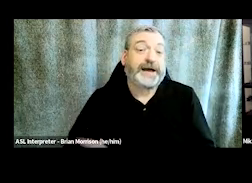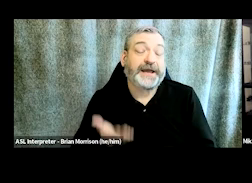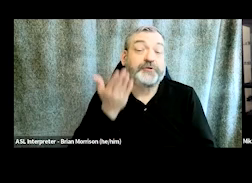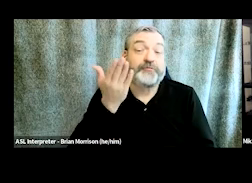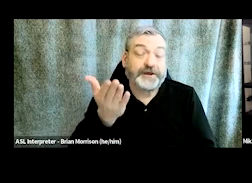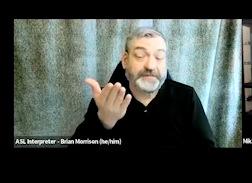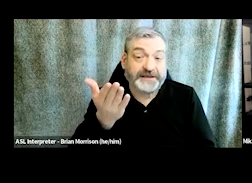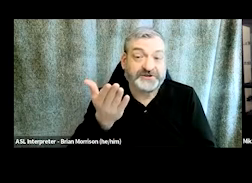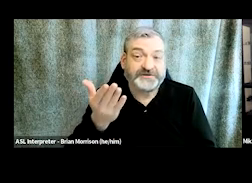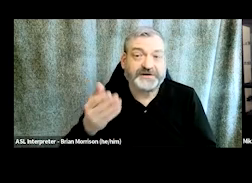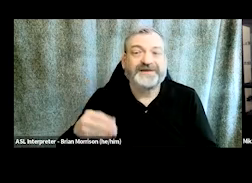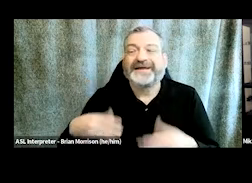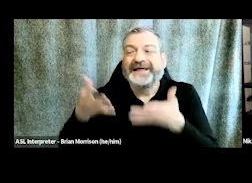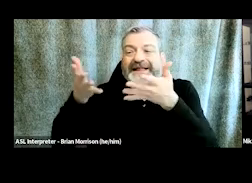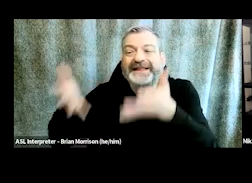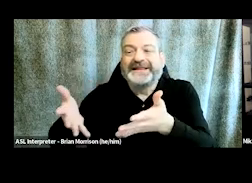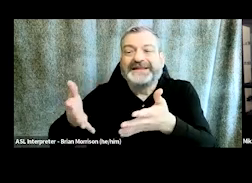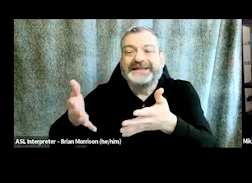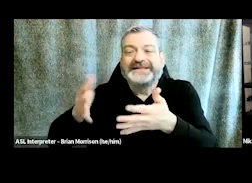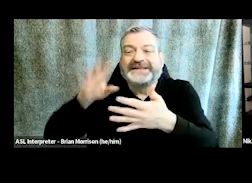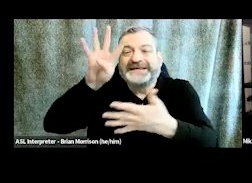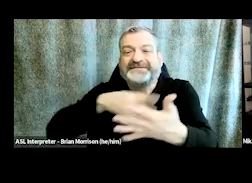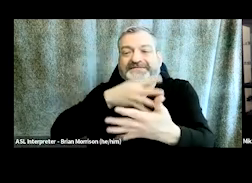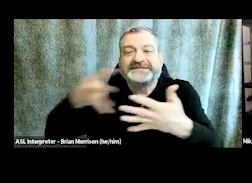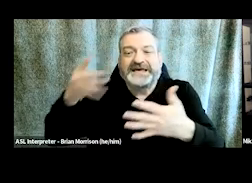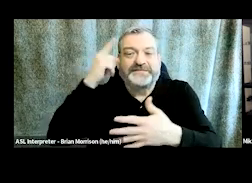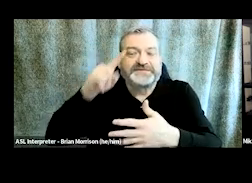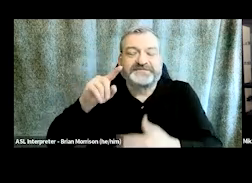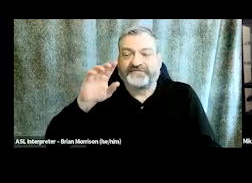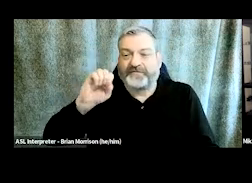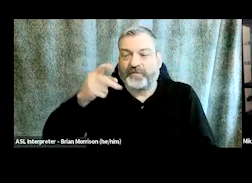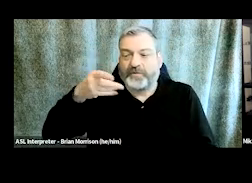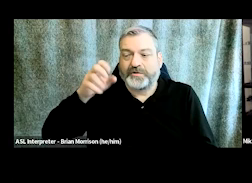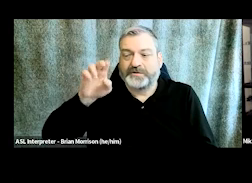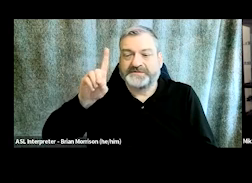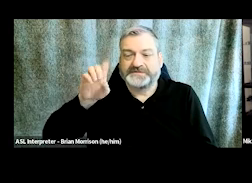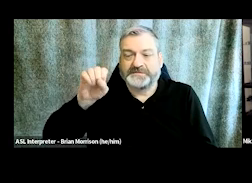for spreadsheets and finding other ways to represent that content.